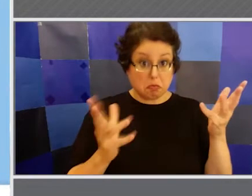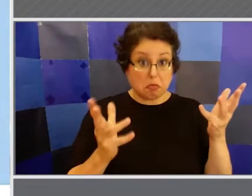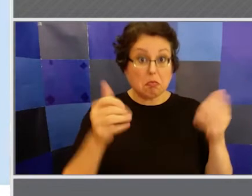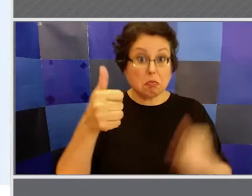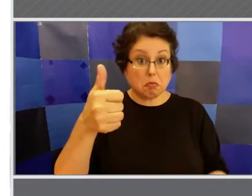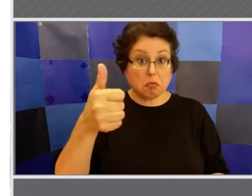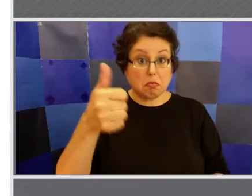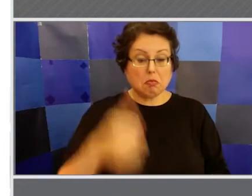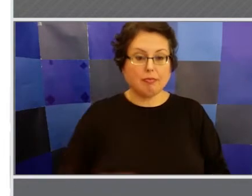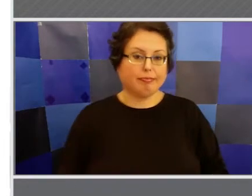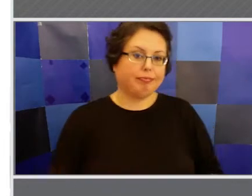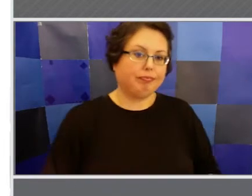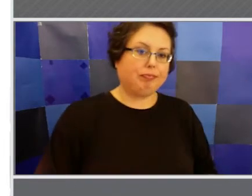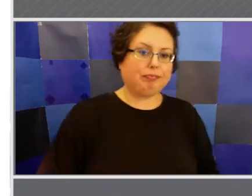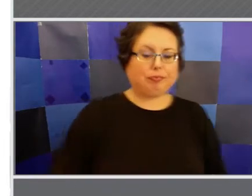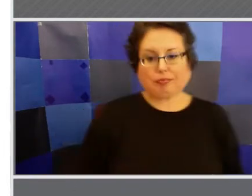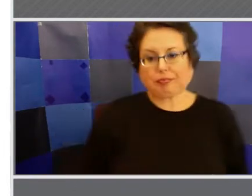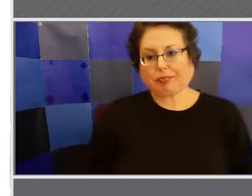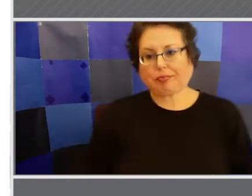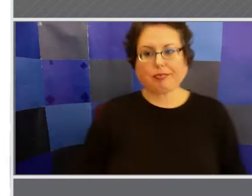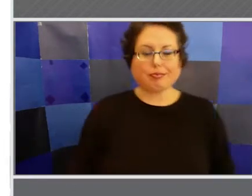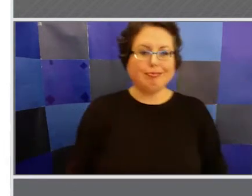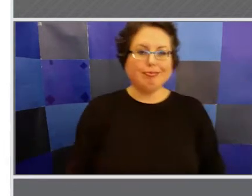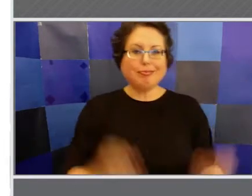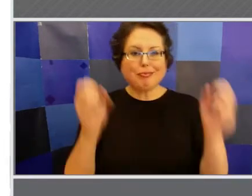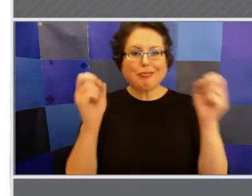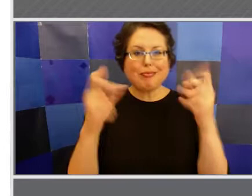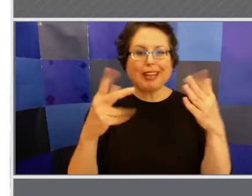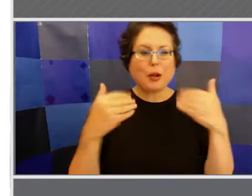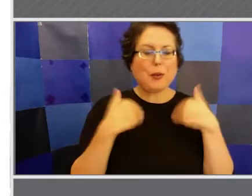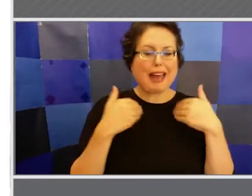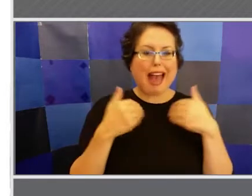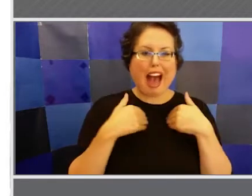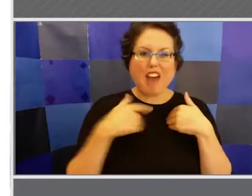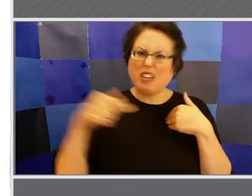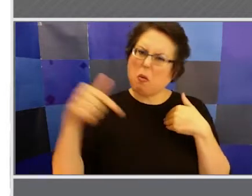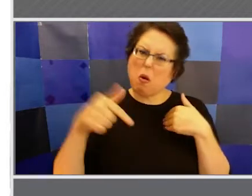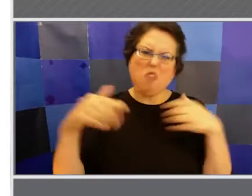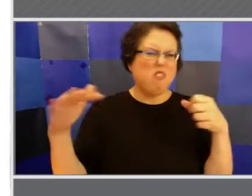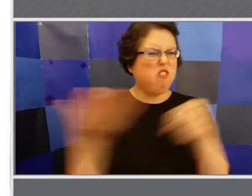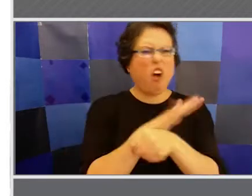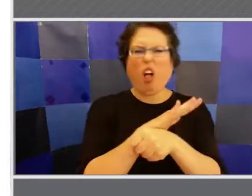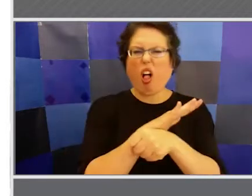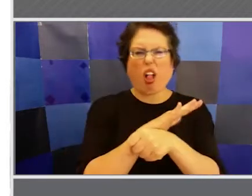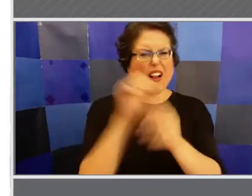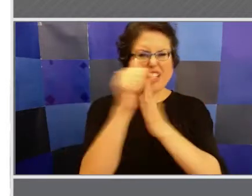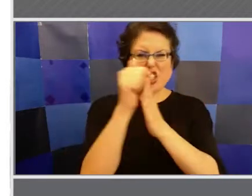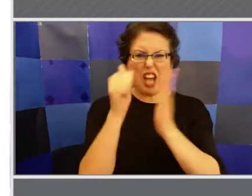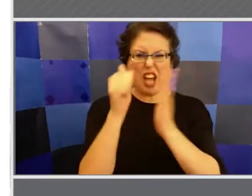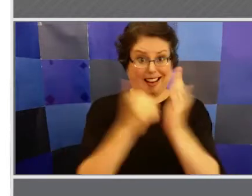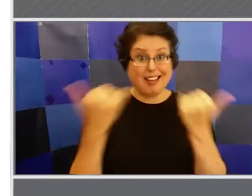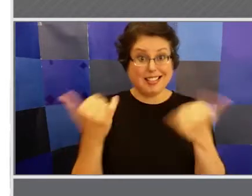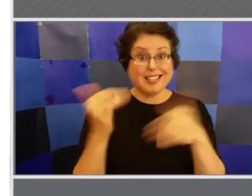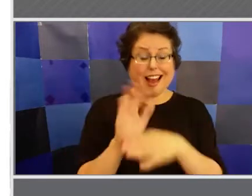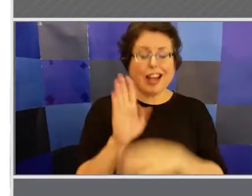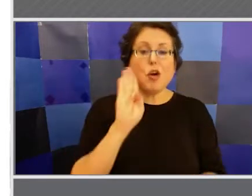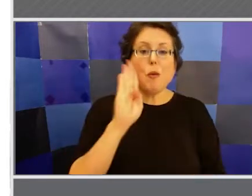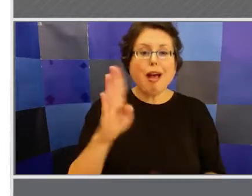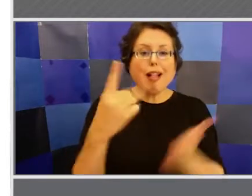Okay, so we have a packed agenda tonight we're going to be talking to a lot of experts in some really interesting fields here at the city.